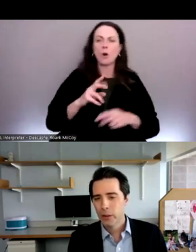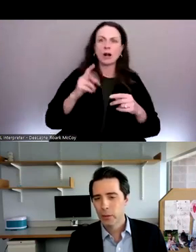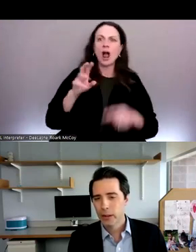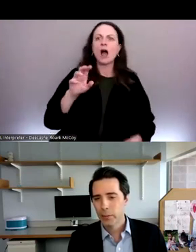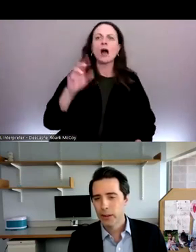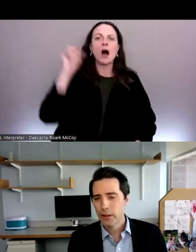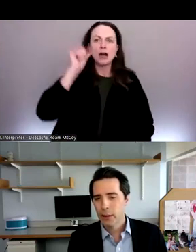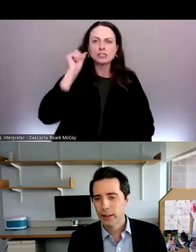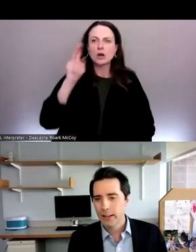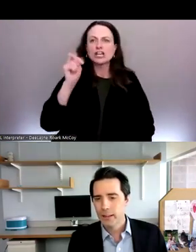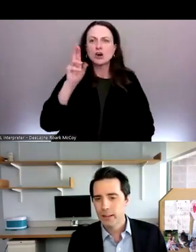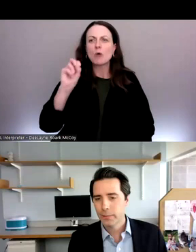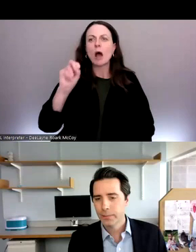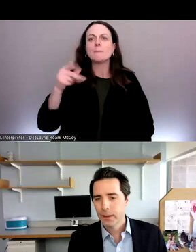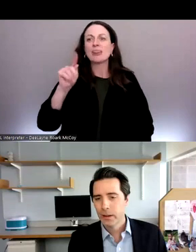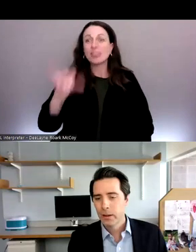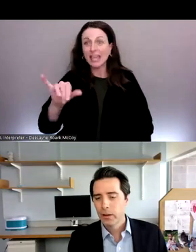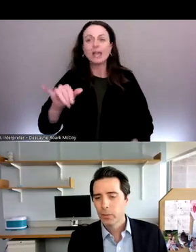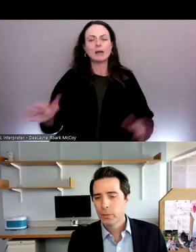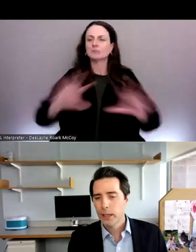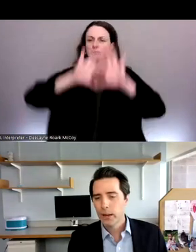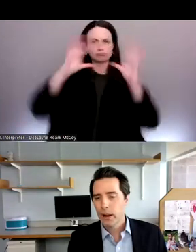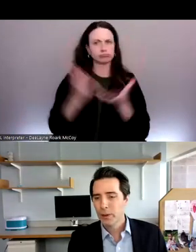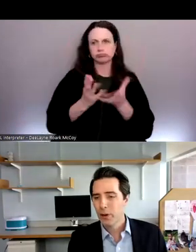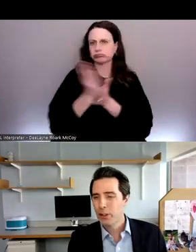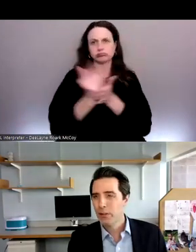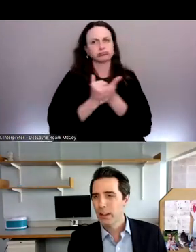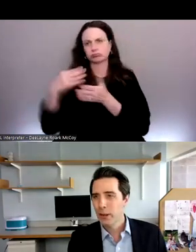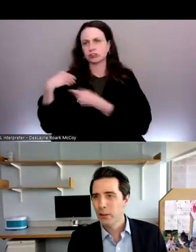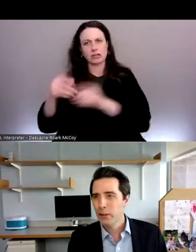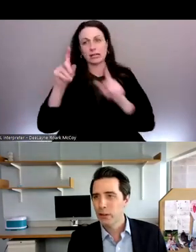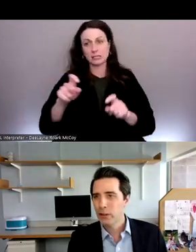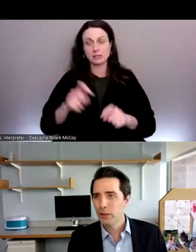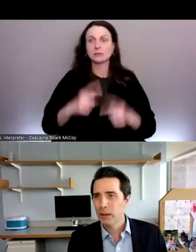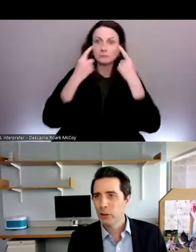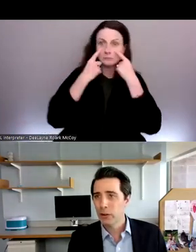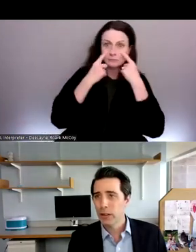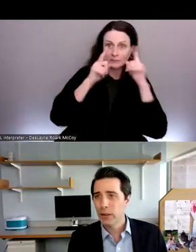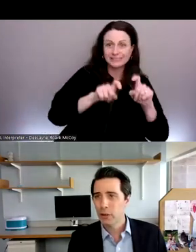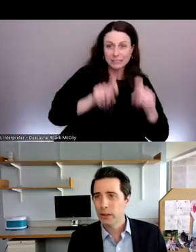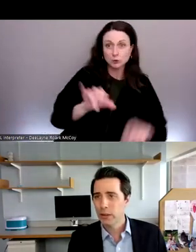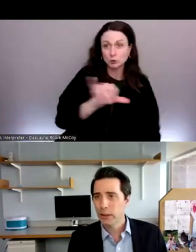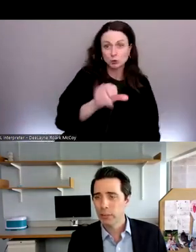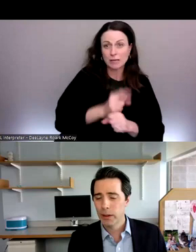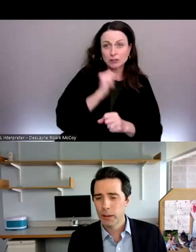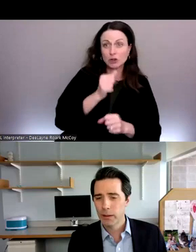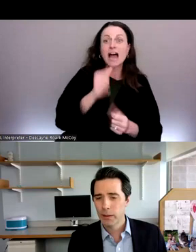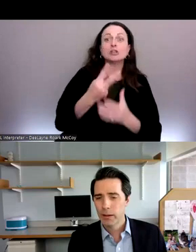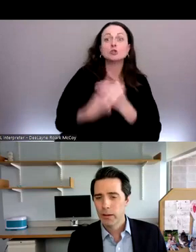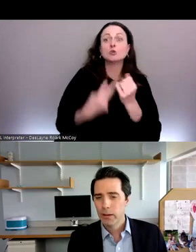start with Comprehensive genetic testing we obtain our Ophthalmology evaluation just to make sure there's not a dual